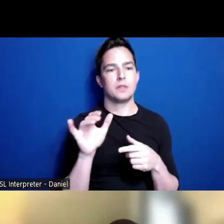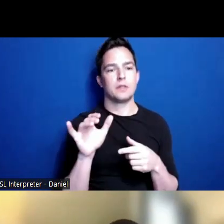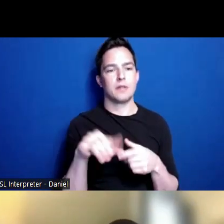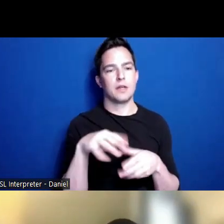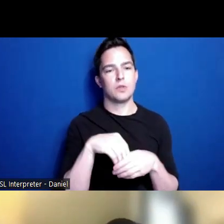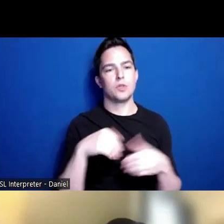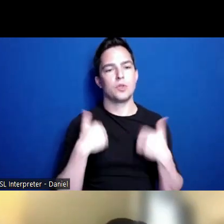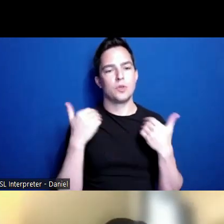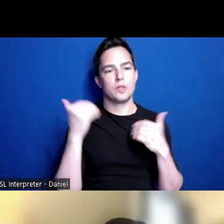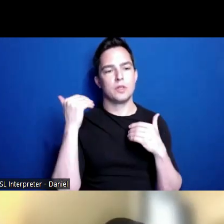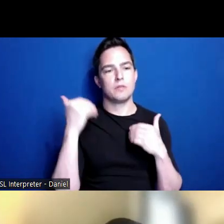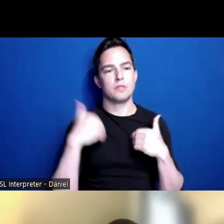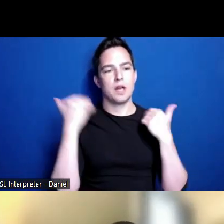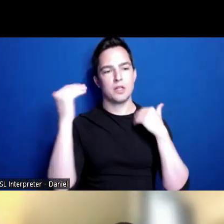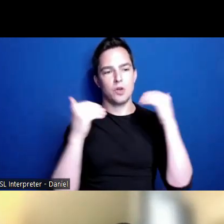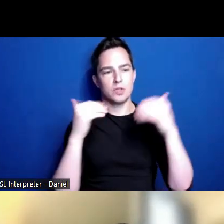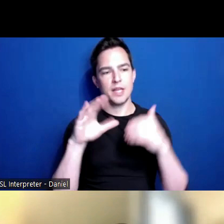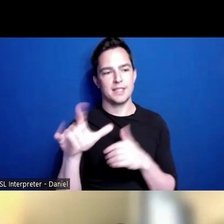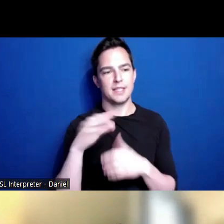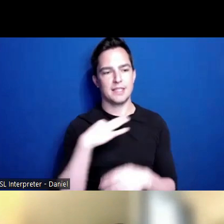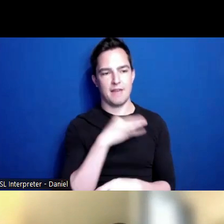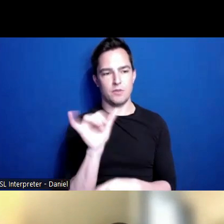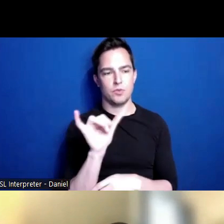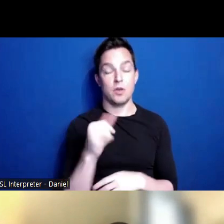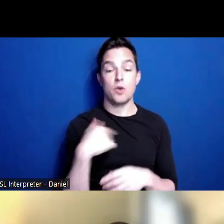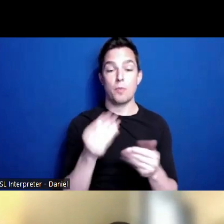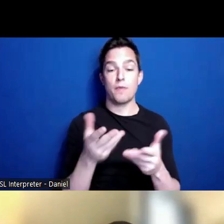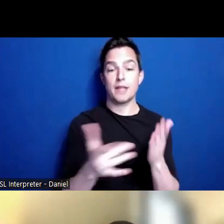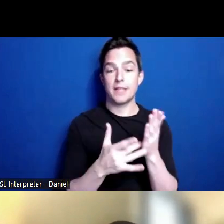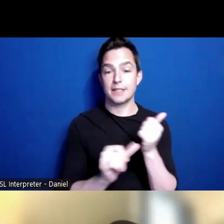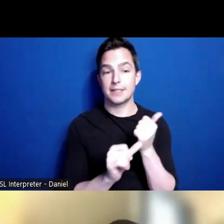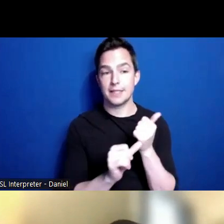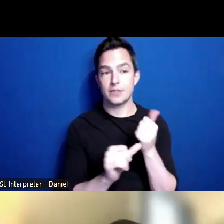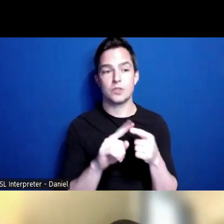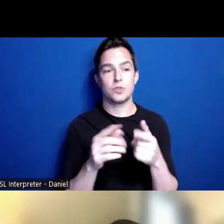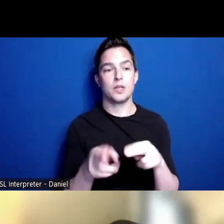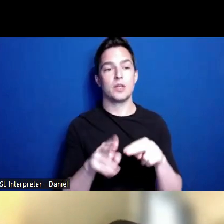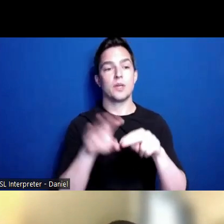young adults and CIL staff. We are providing technical assistance to increase CIL's capacity